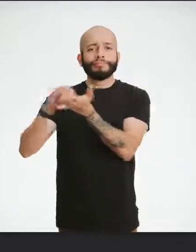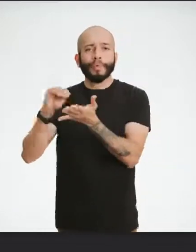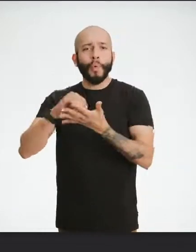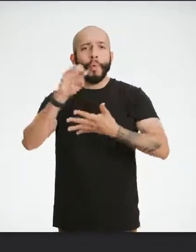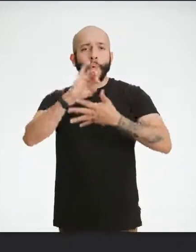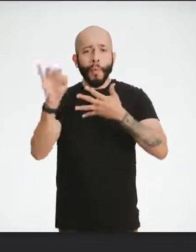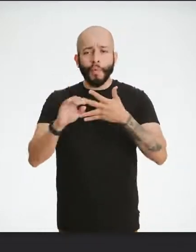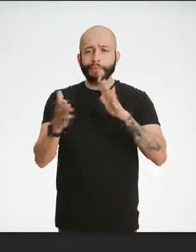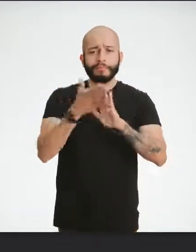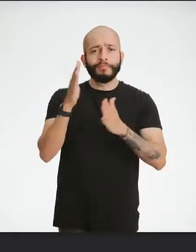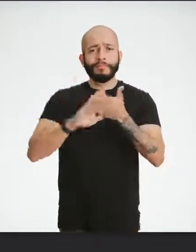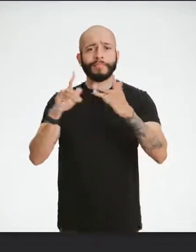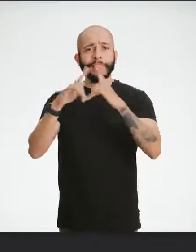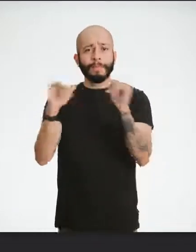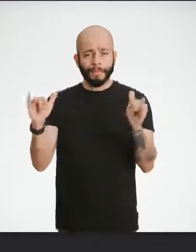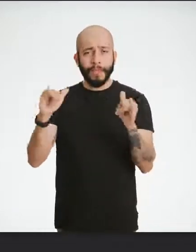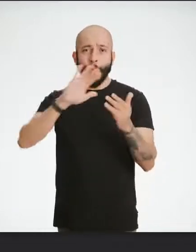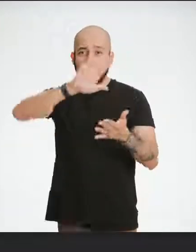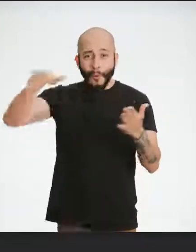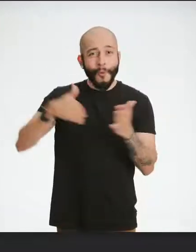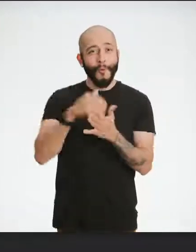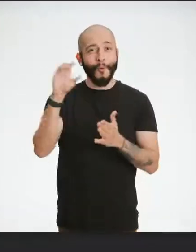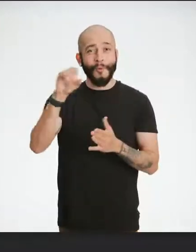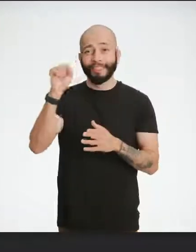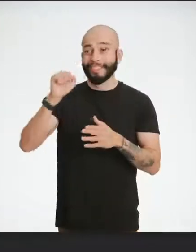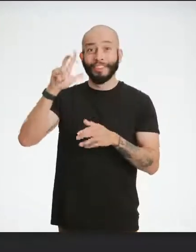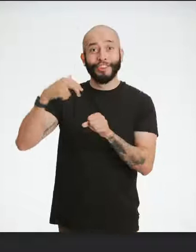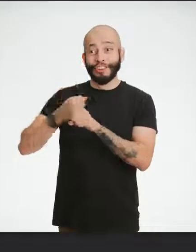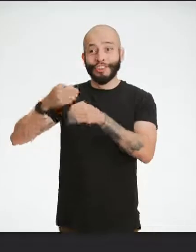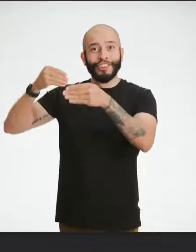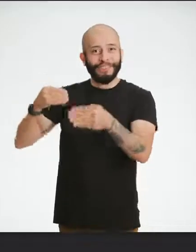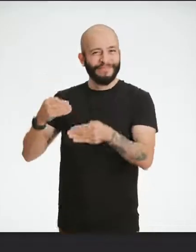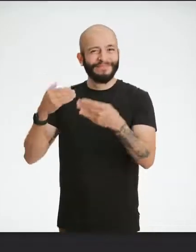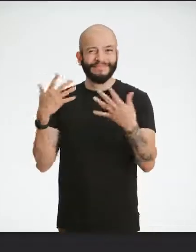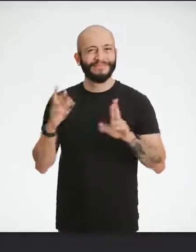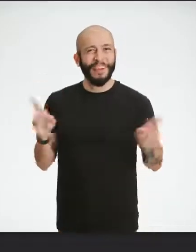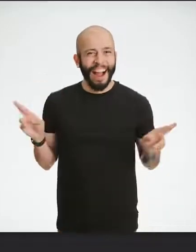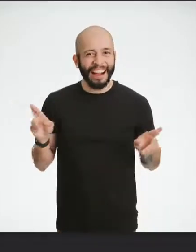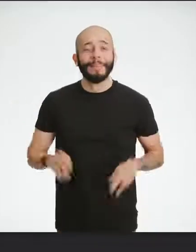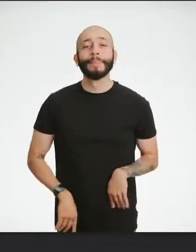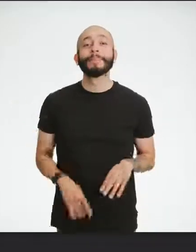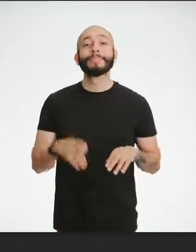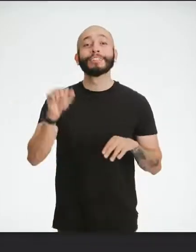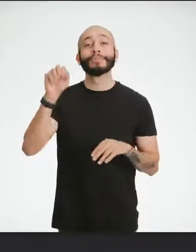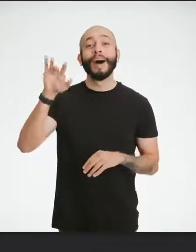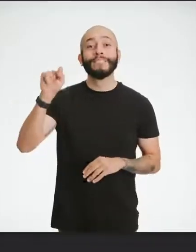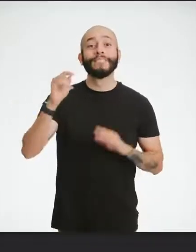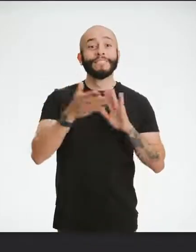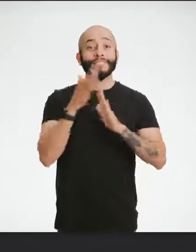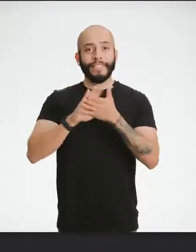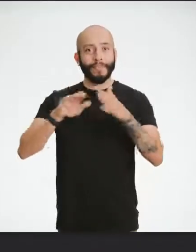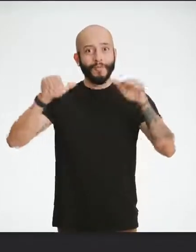now possible to deploy code with Swift Concurrency to all operating systems released in the last three years.